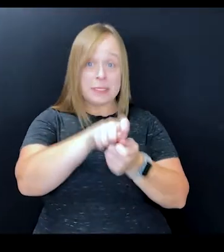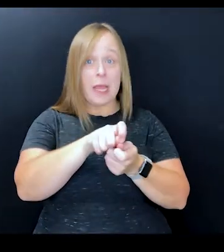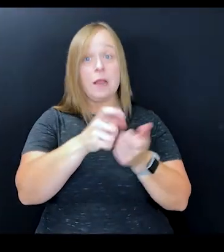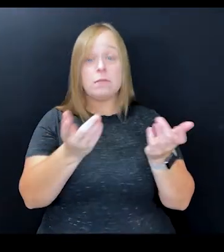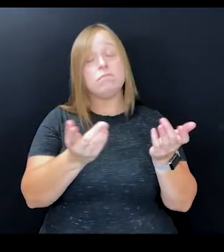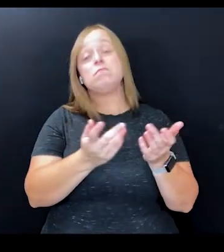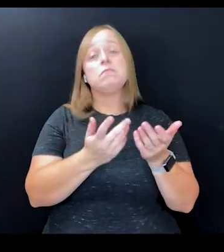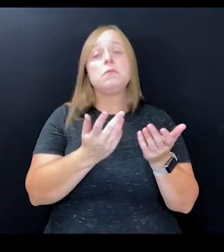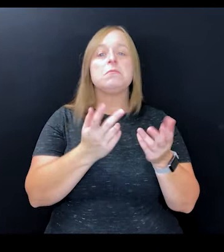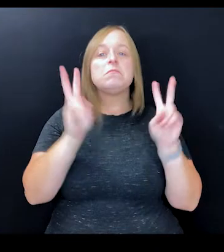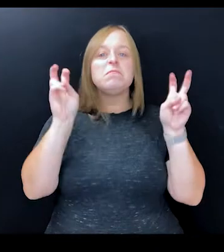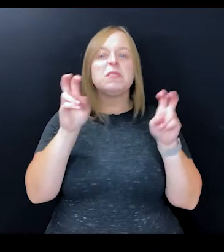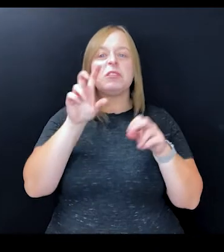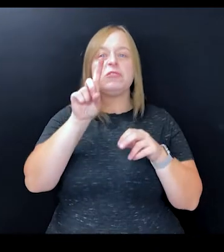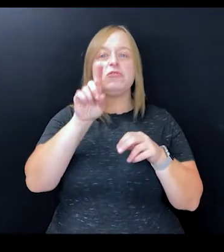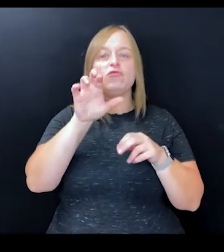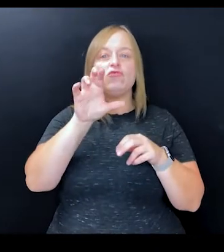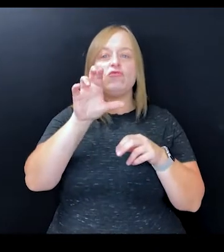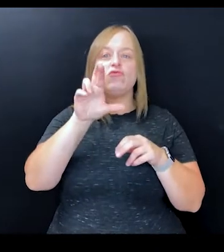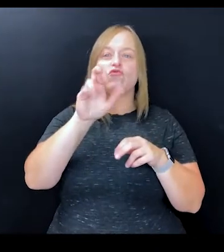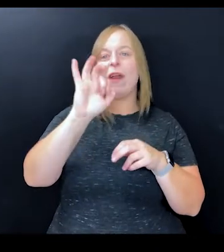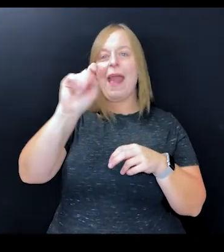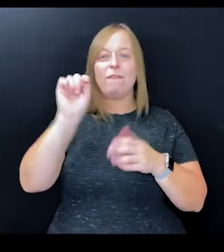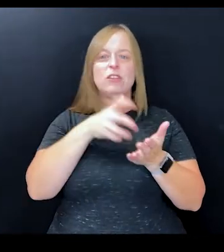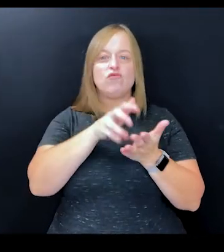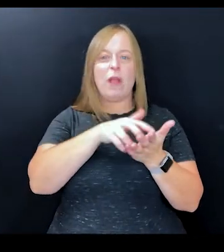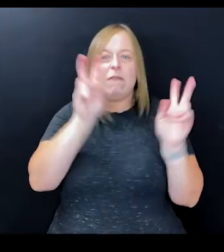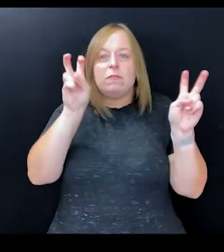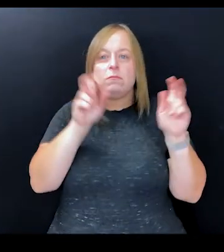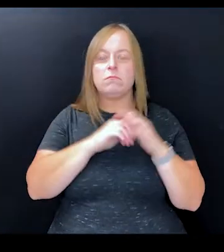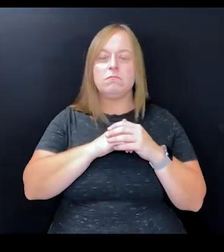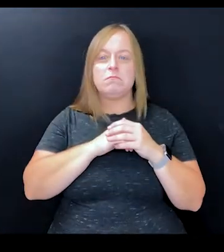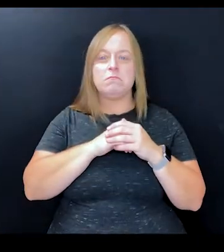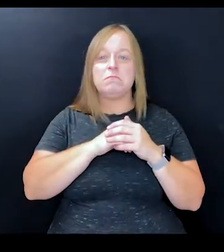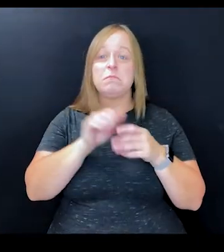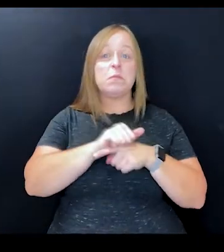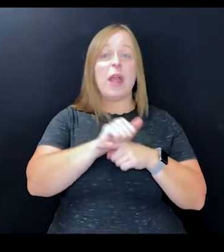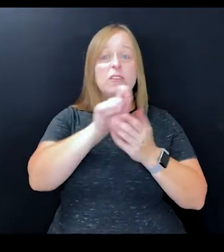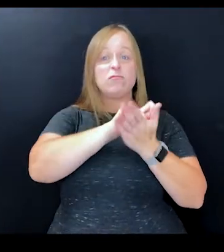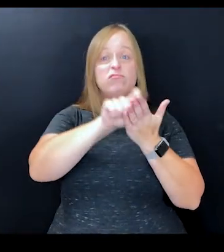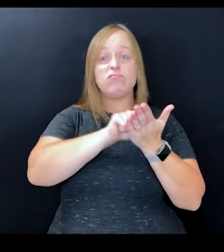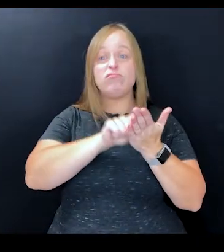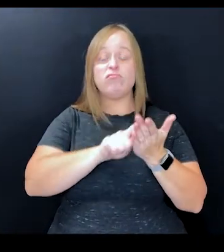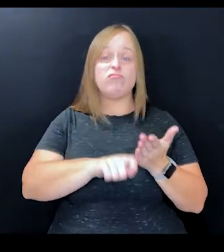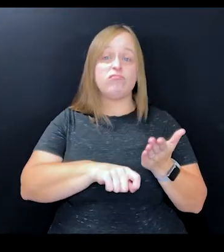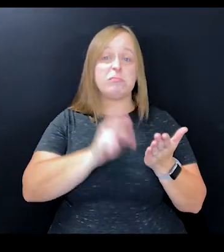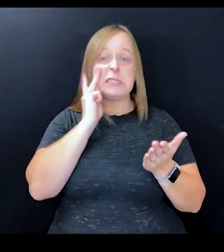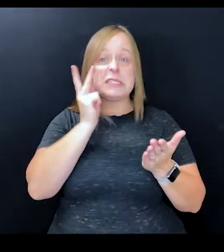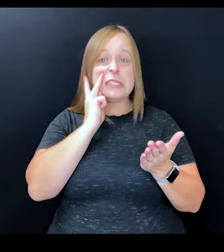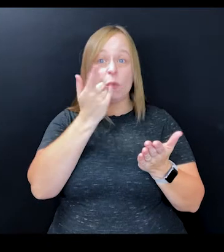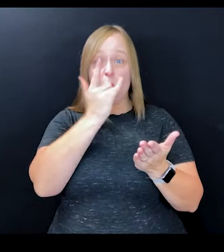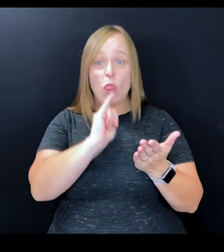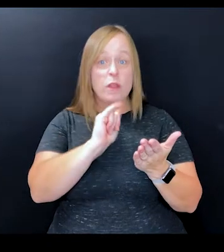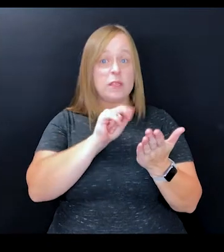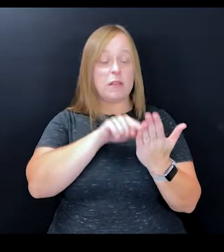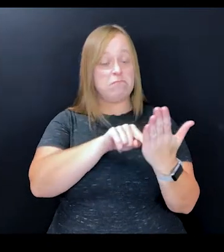It's, we'll call it a draft ballot where it's for you to practice on. You can see what the ballot will look like,